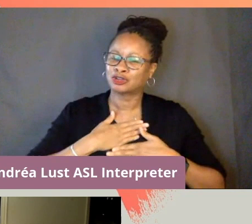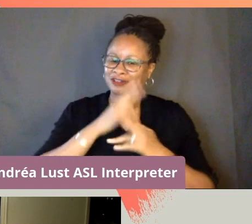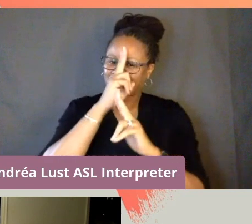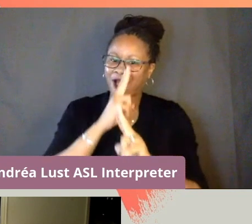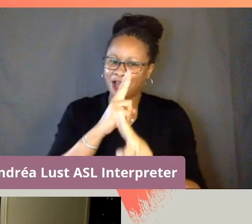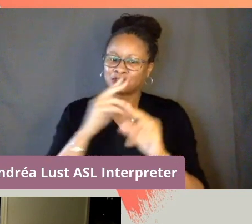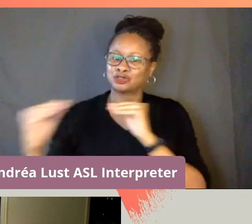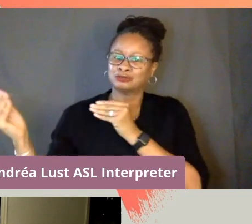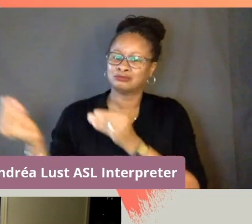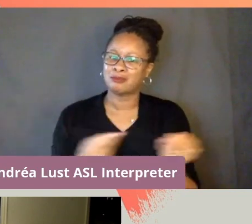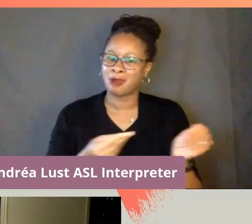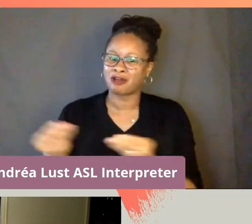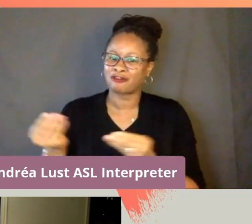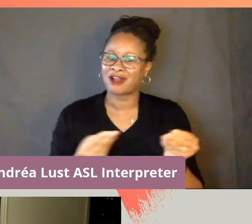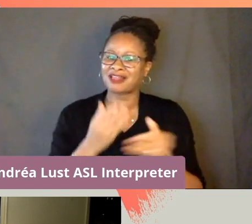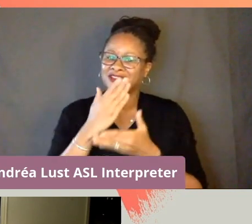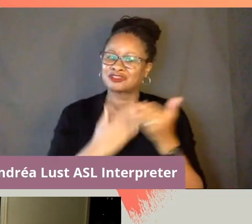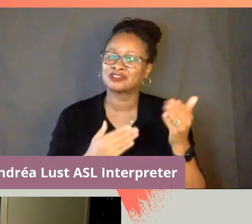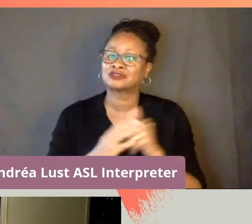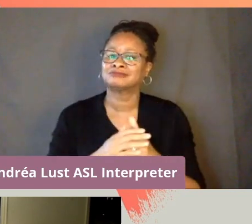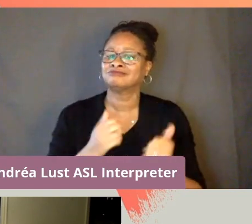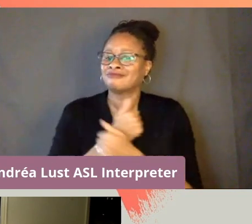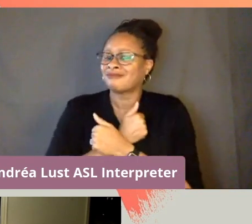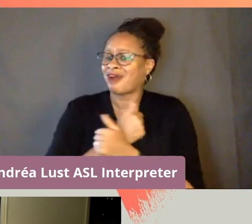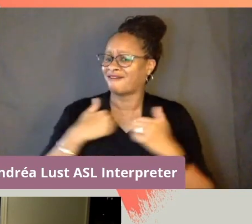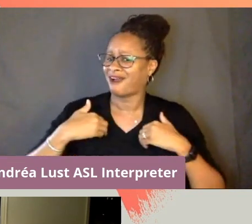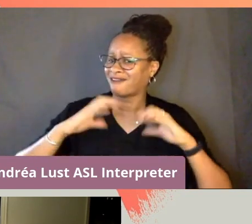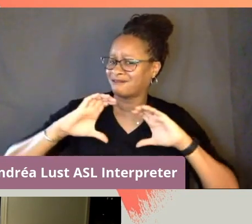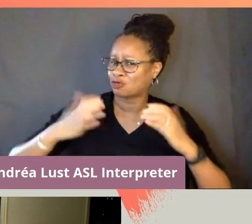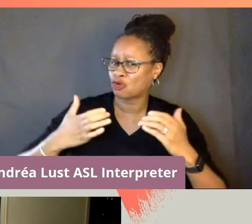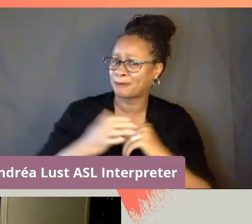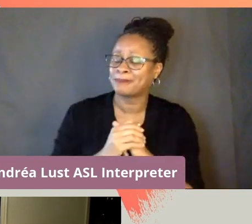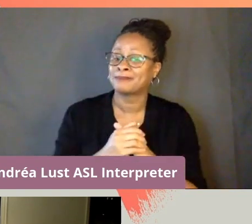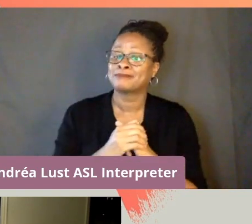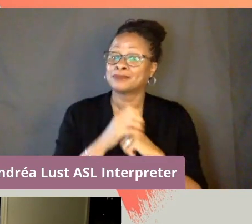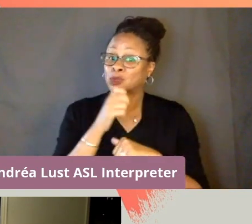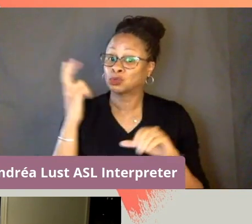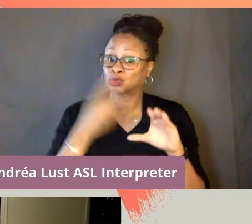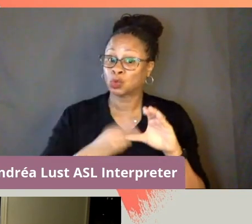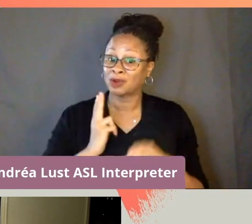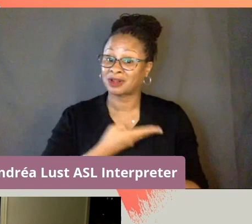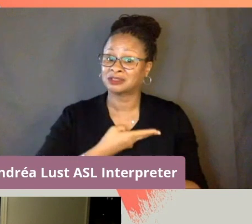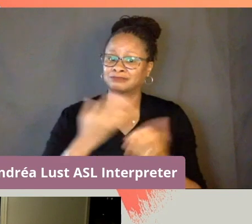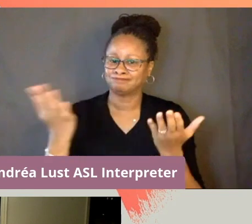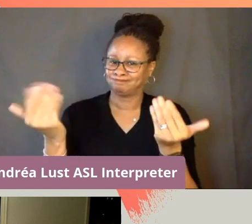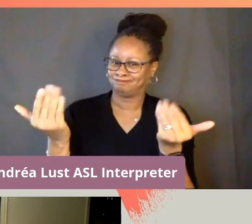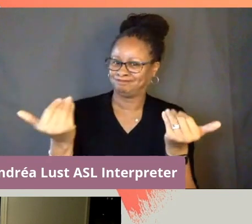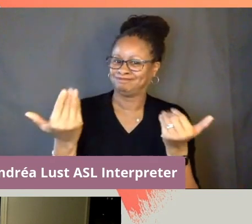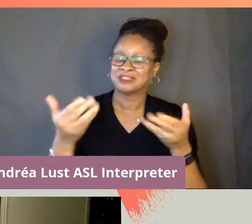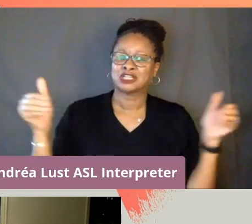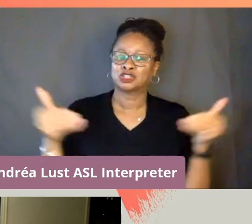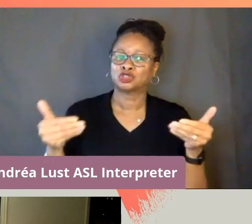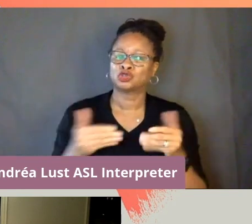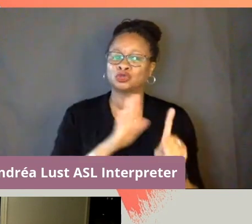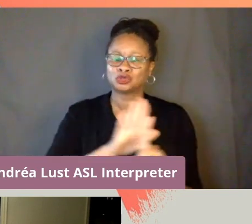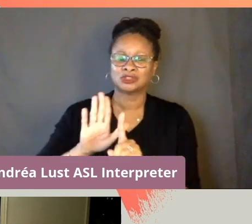And I'd love to have the group who's joining us come in and introduce themselves.